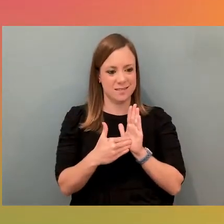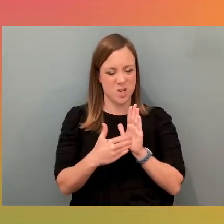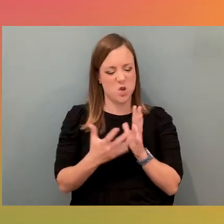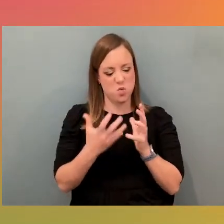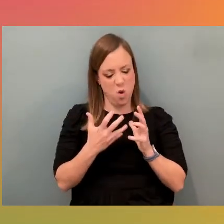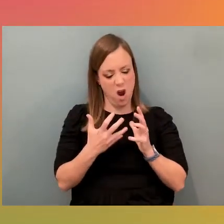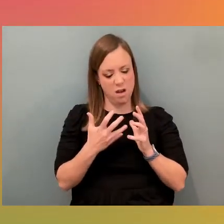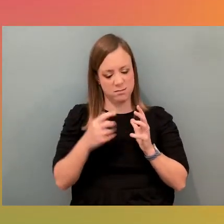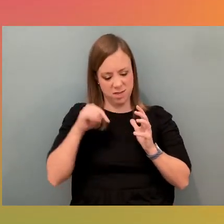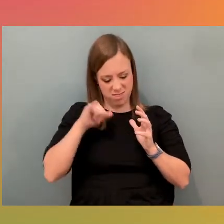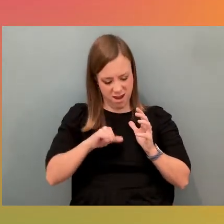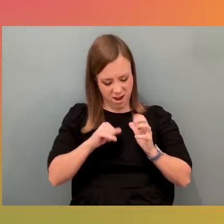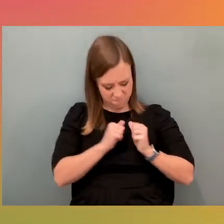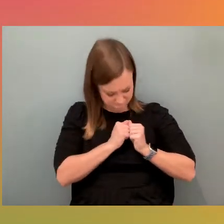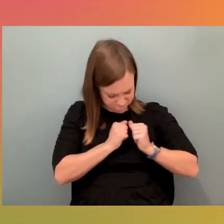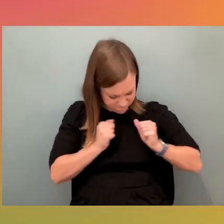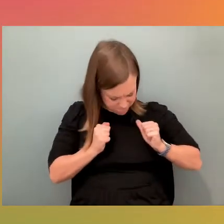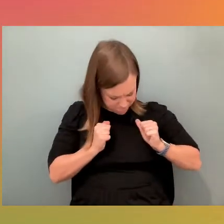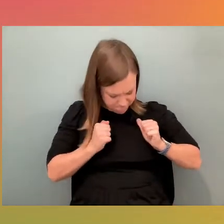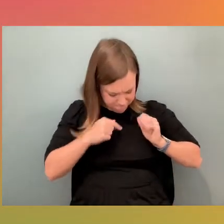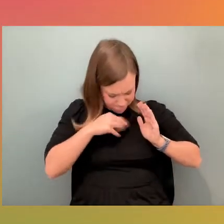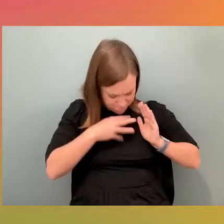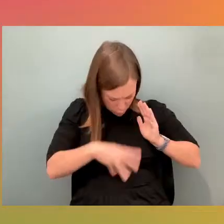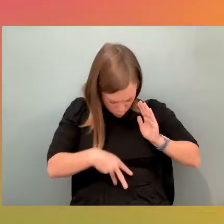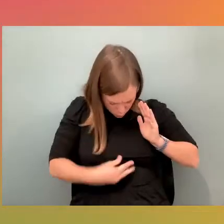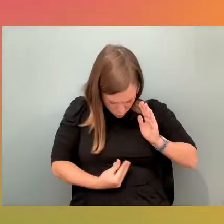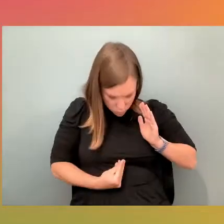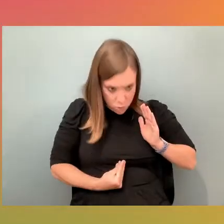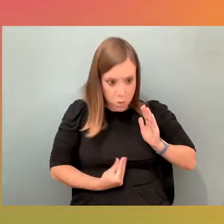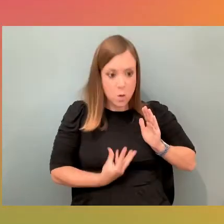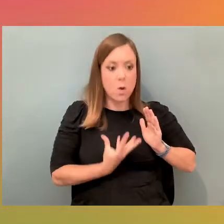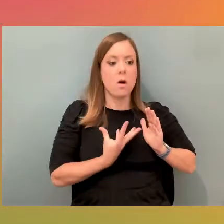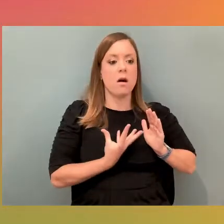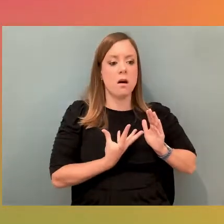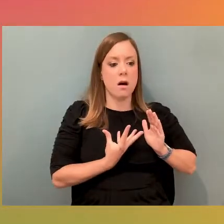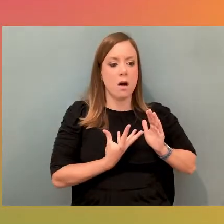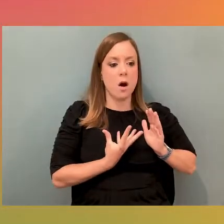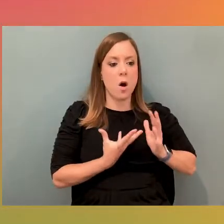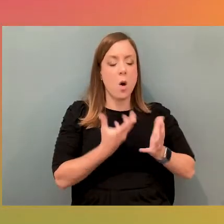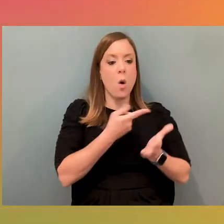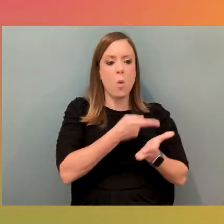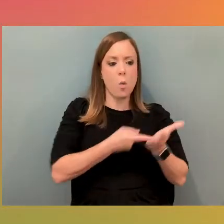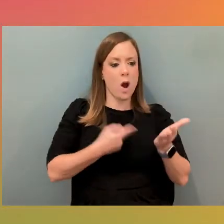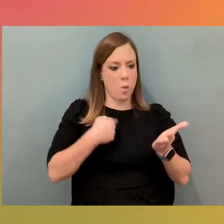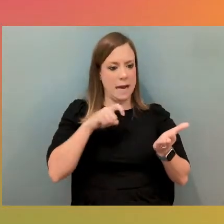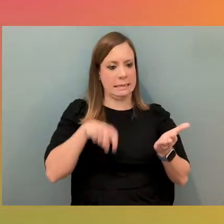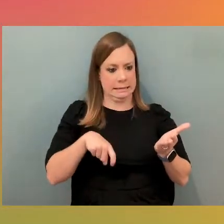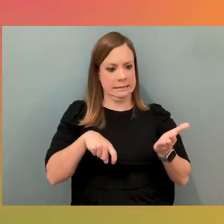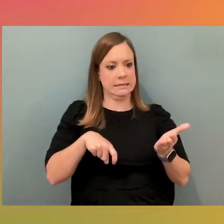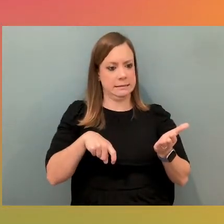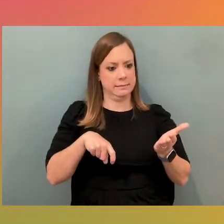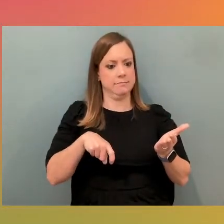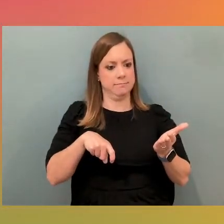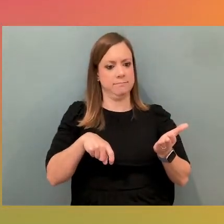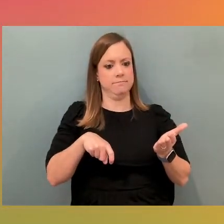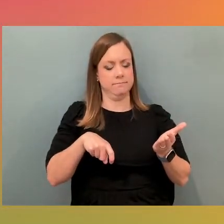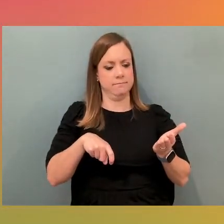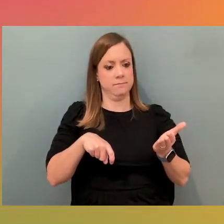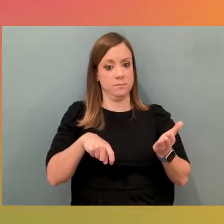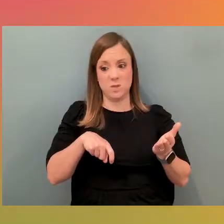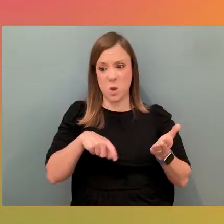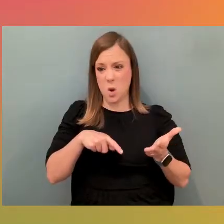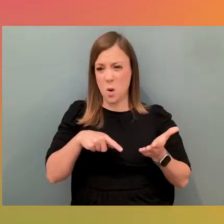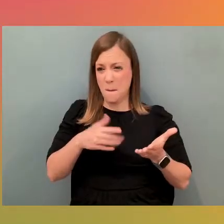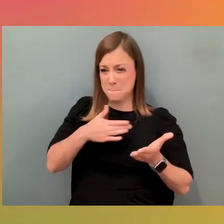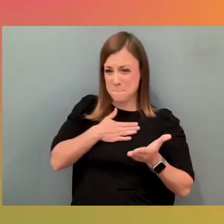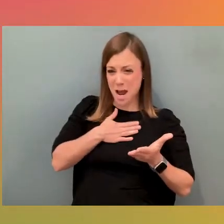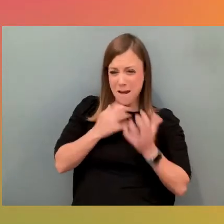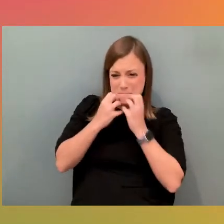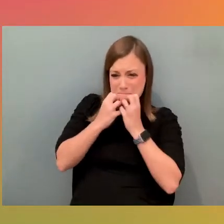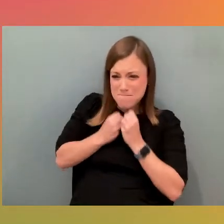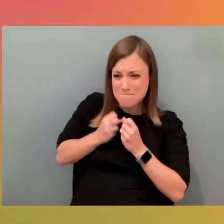LET IT COME FROM THAT SAME